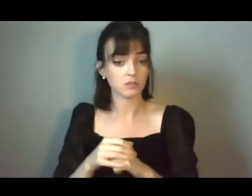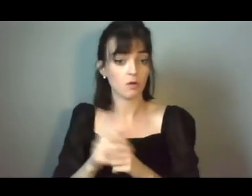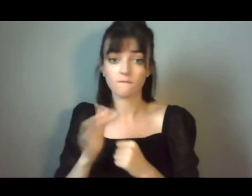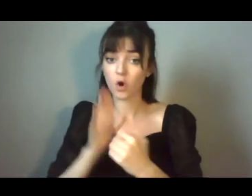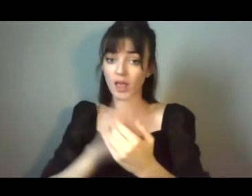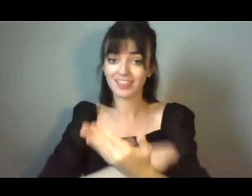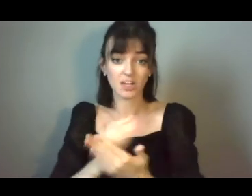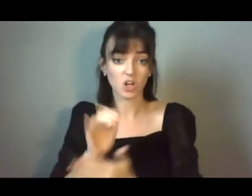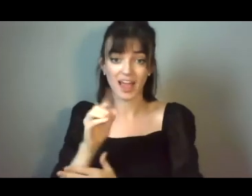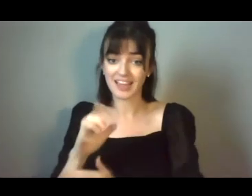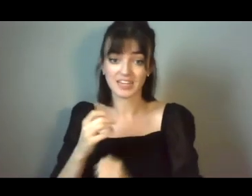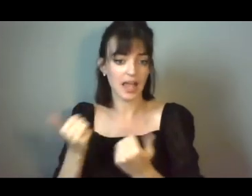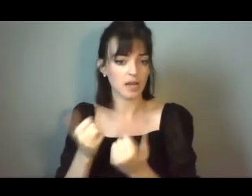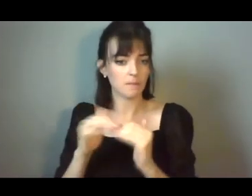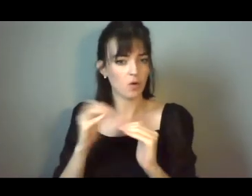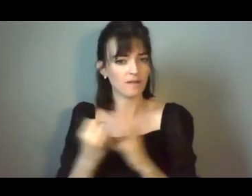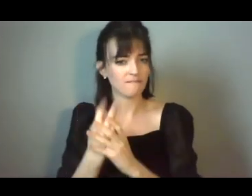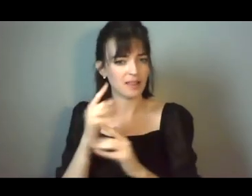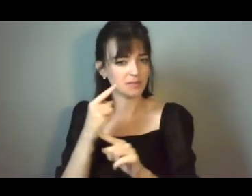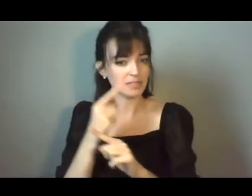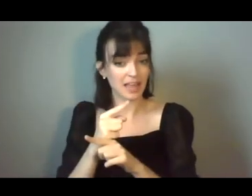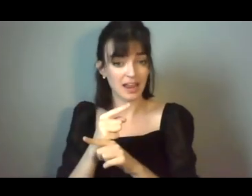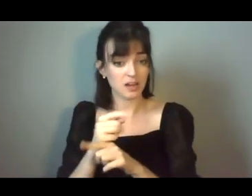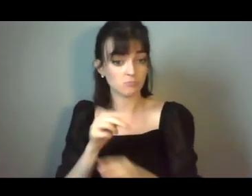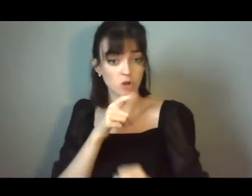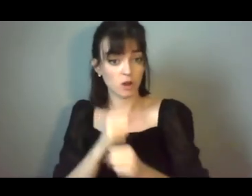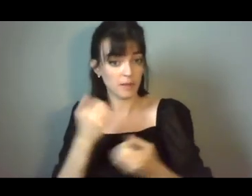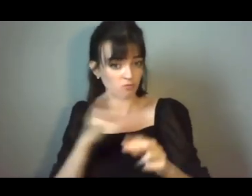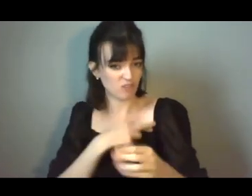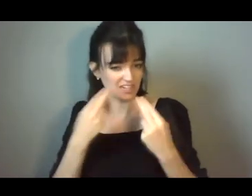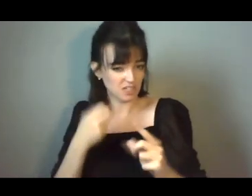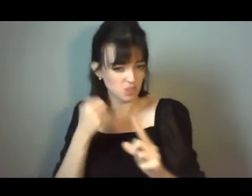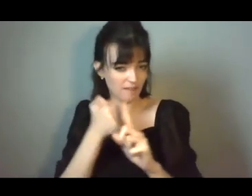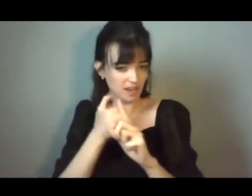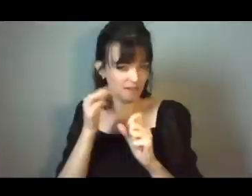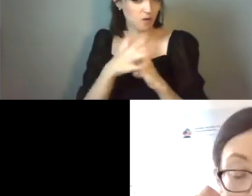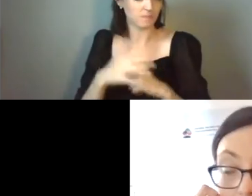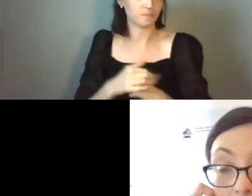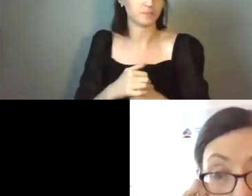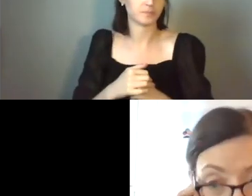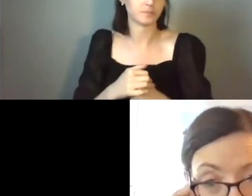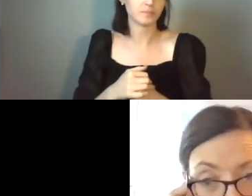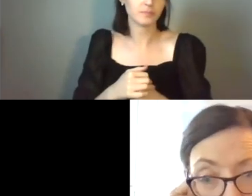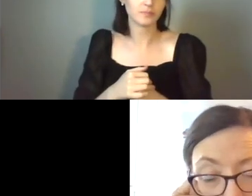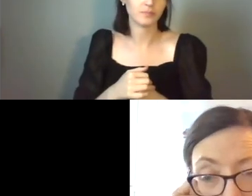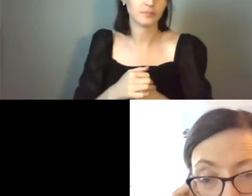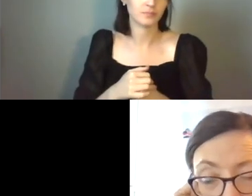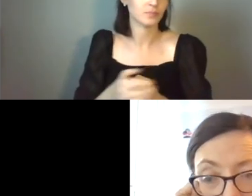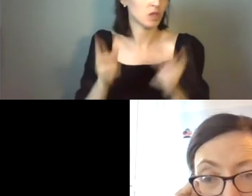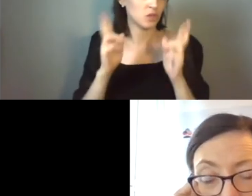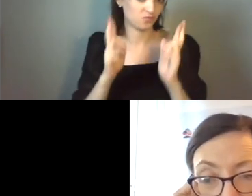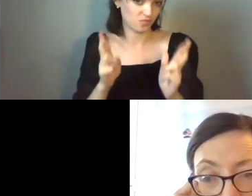that we need to highlight and really advocate for? >>: Yeah, you are correct about the anticipated